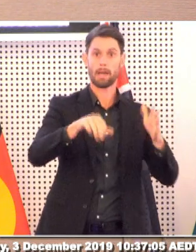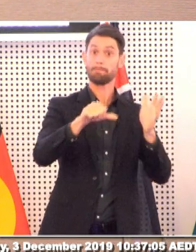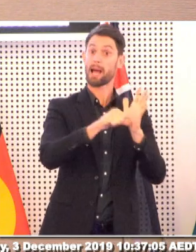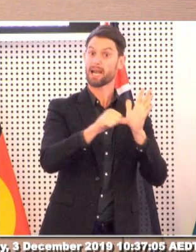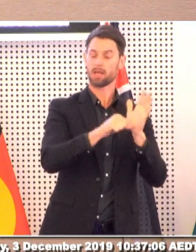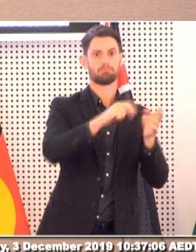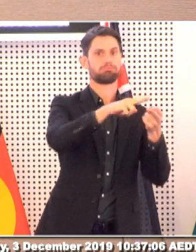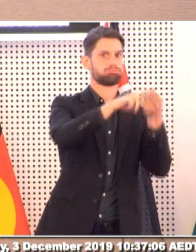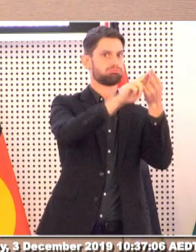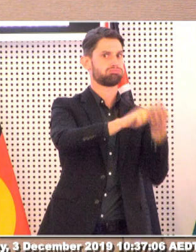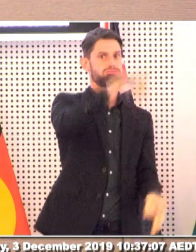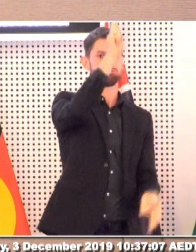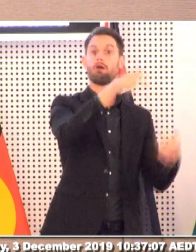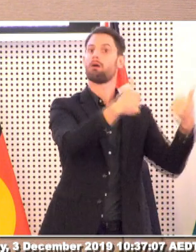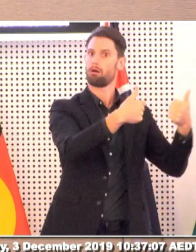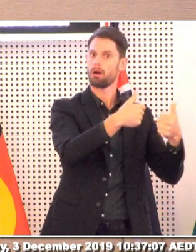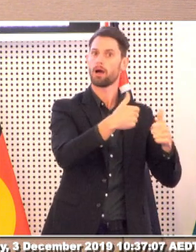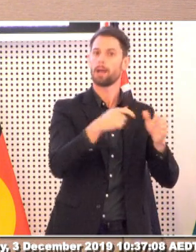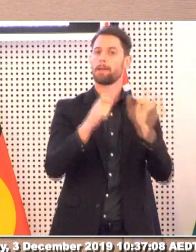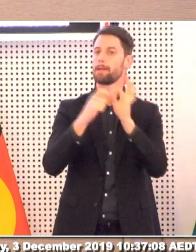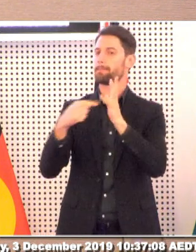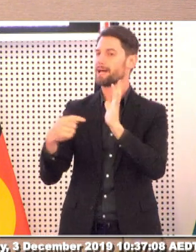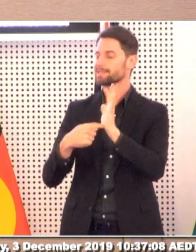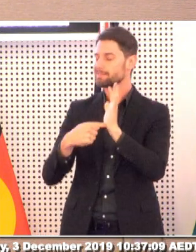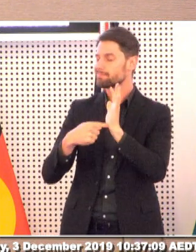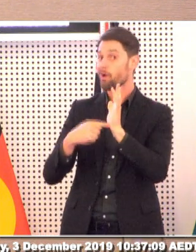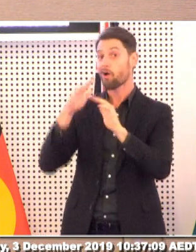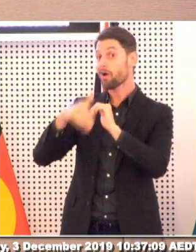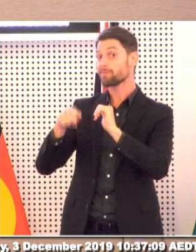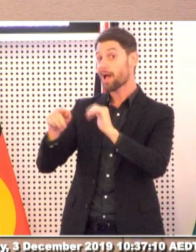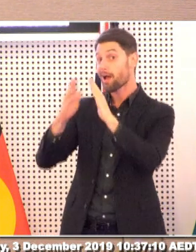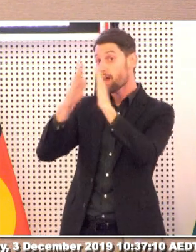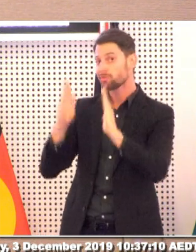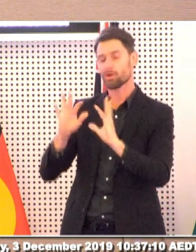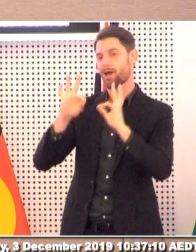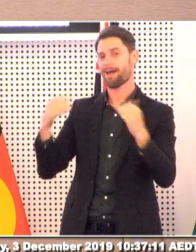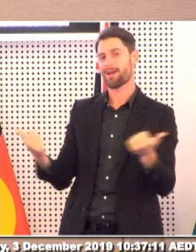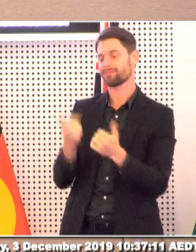but we have not gone much further in addressing housing unmet need,